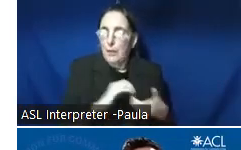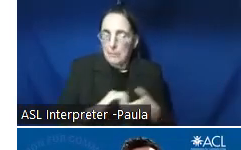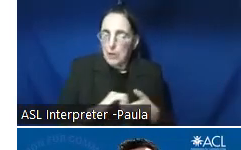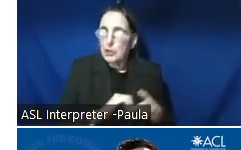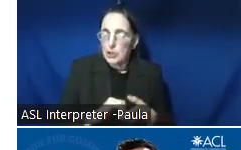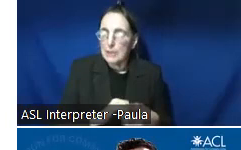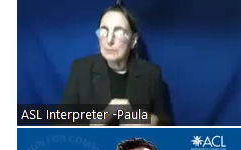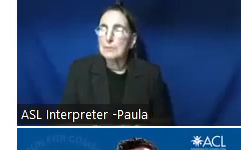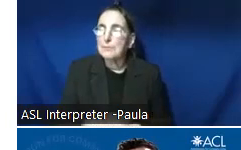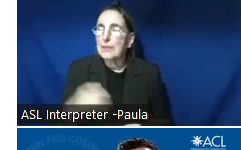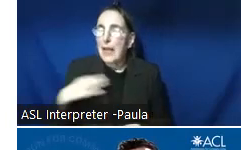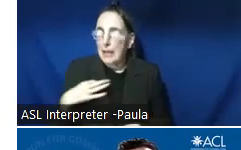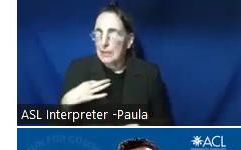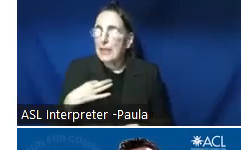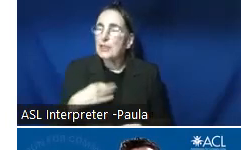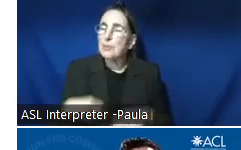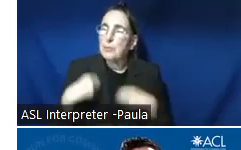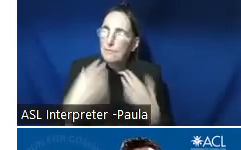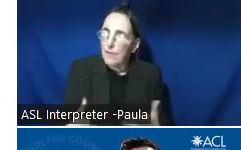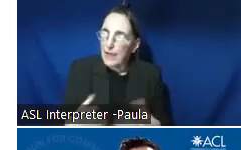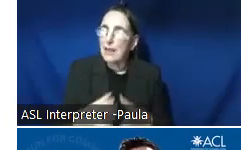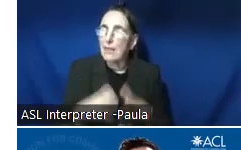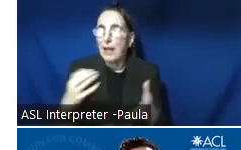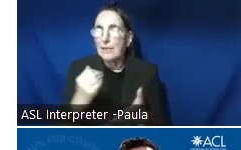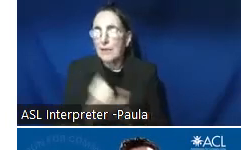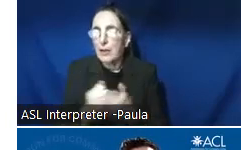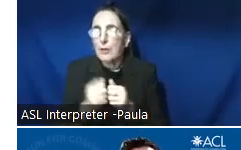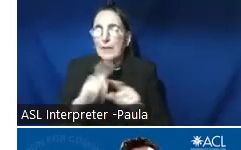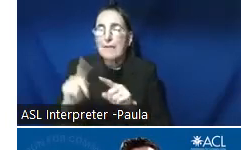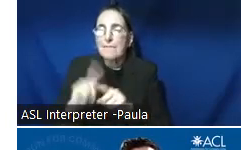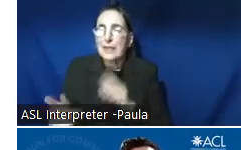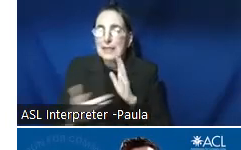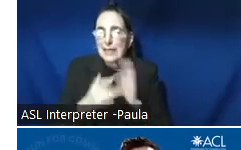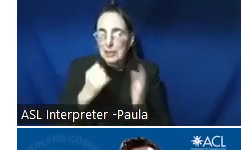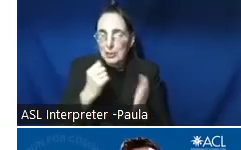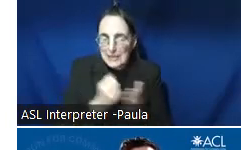more detailed list of technical assistance topics. You are required to indicate all of the topics to which you are seeking